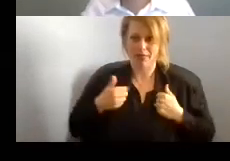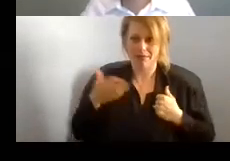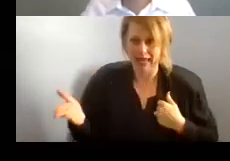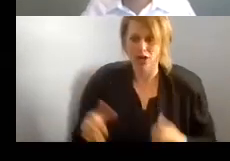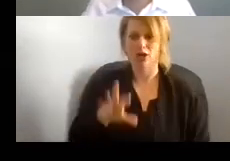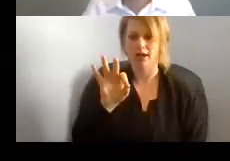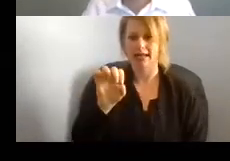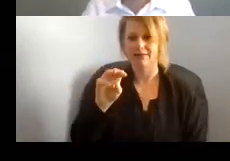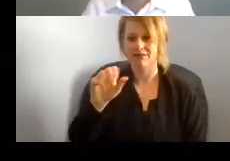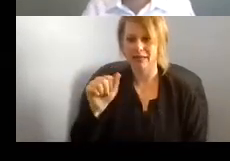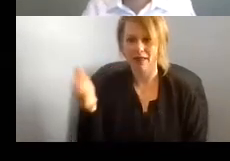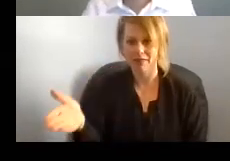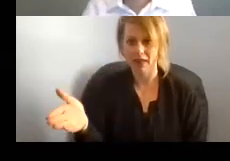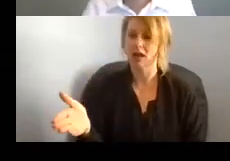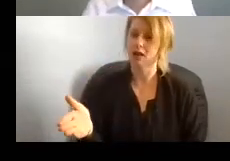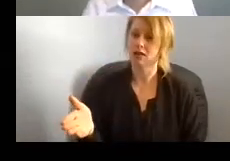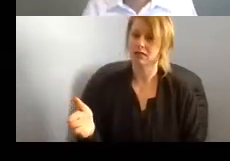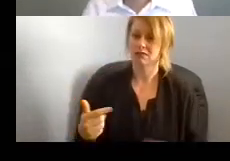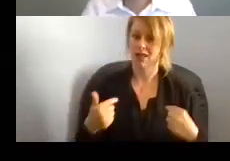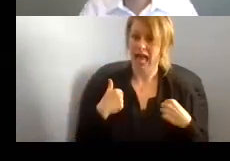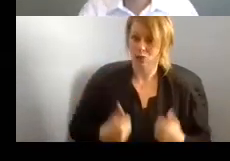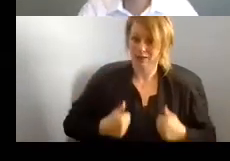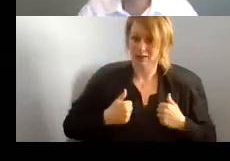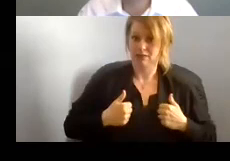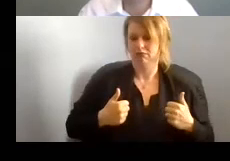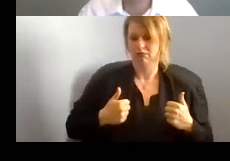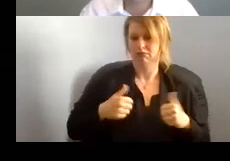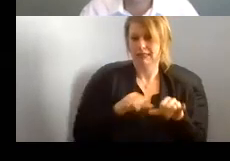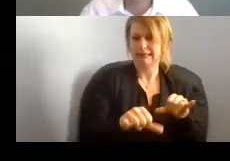And so I was staying in someone’s home who worked for the school.